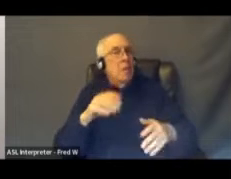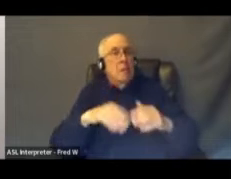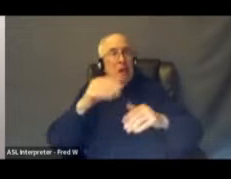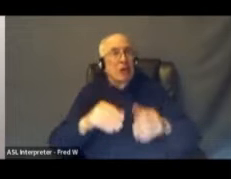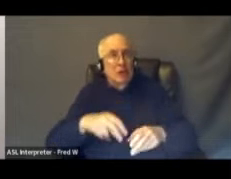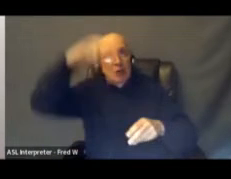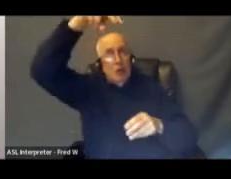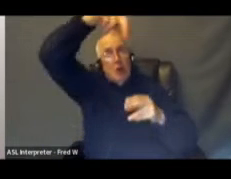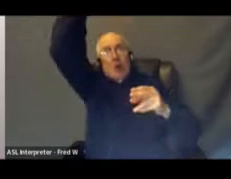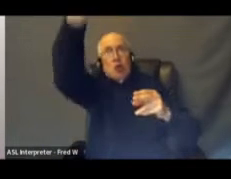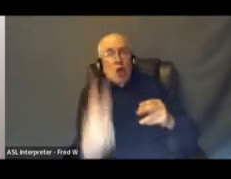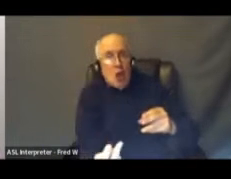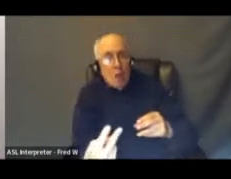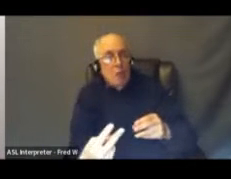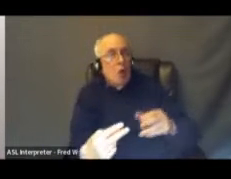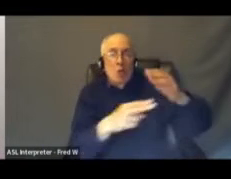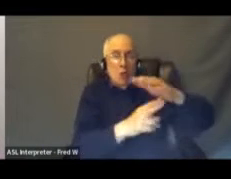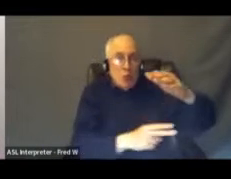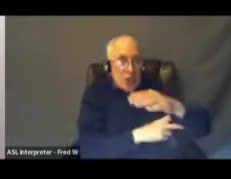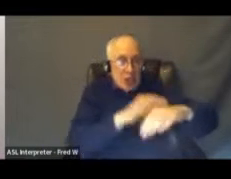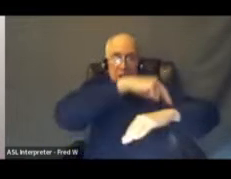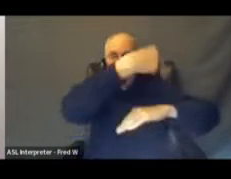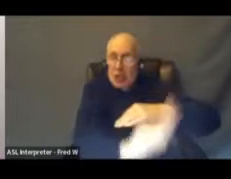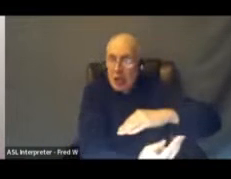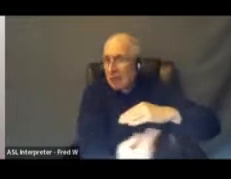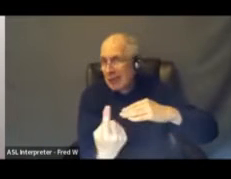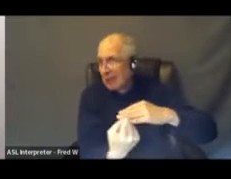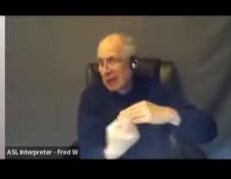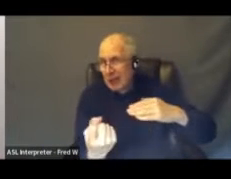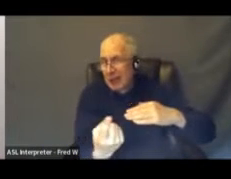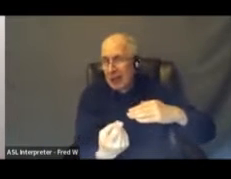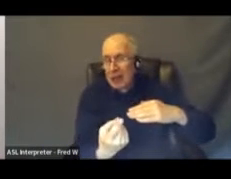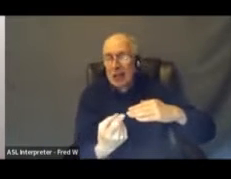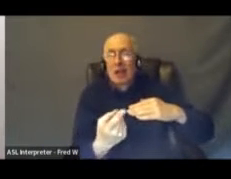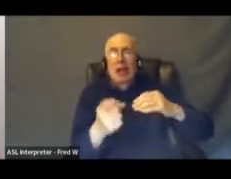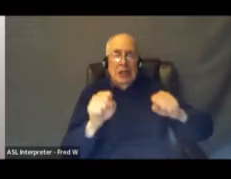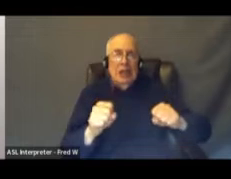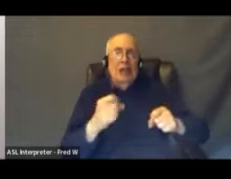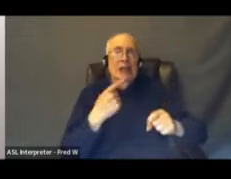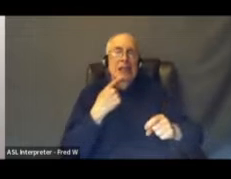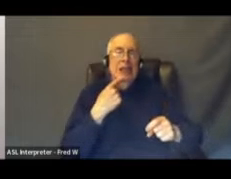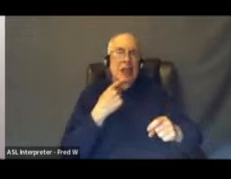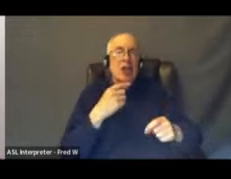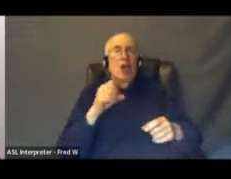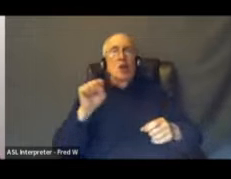can go under. For us, we do suicide attempt slash fall. If